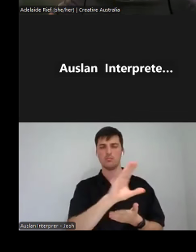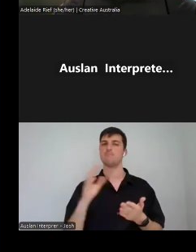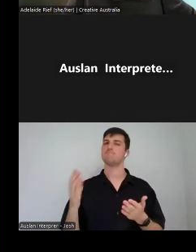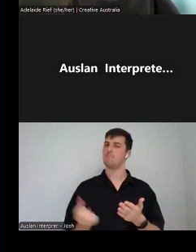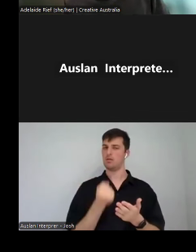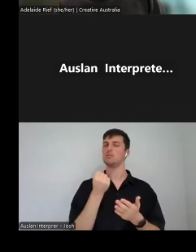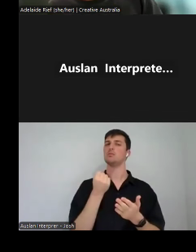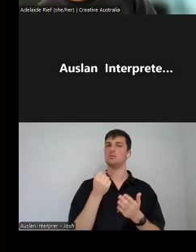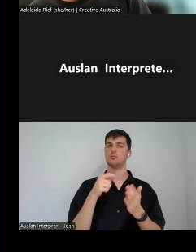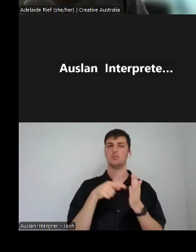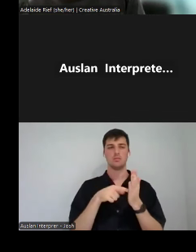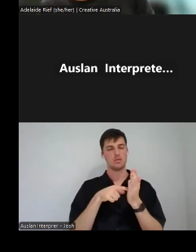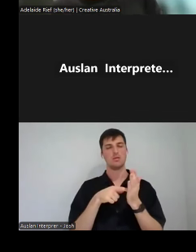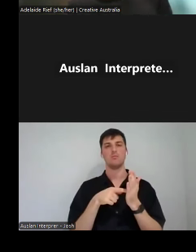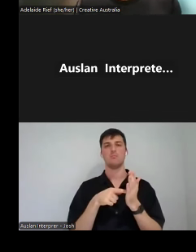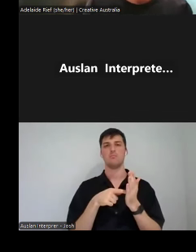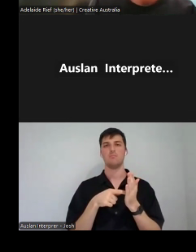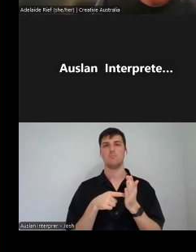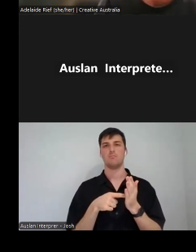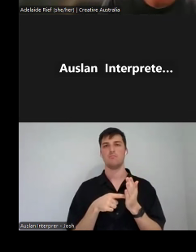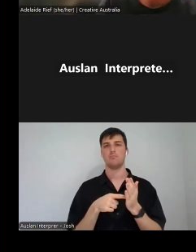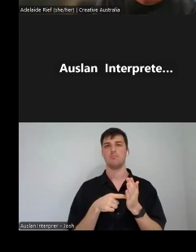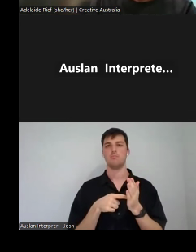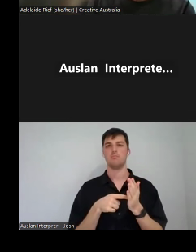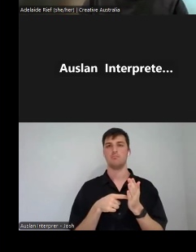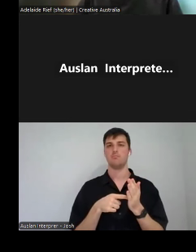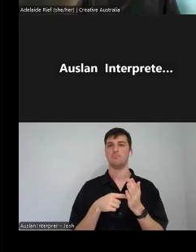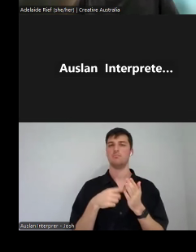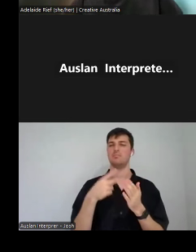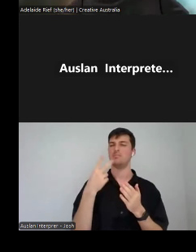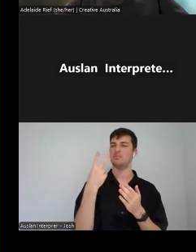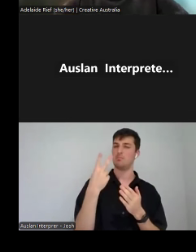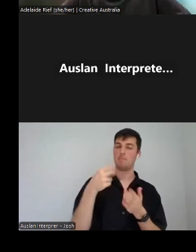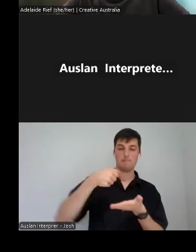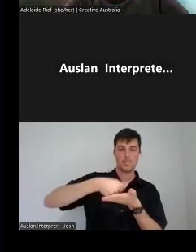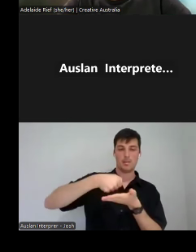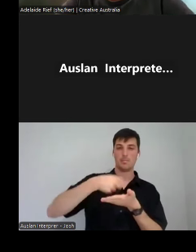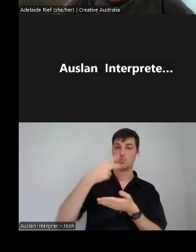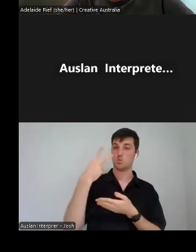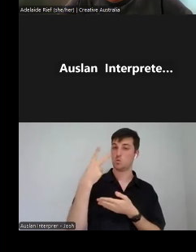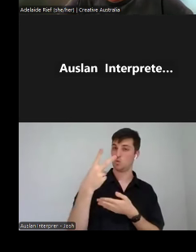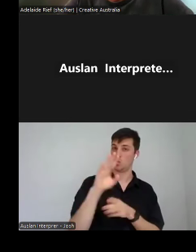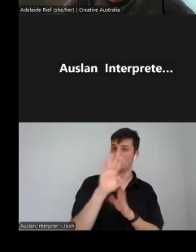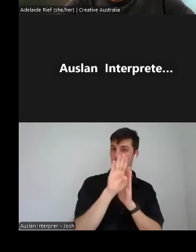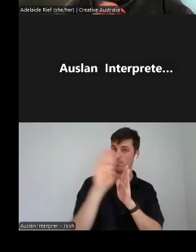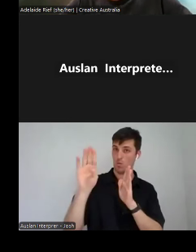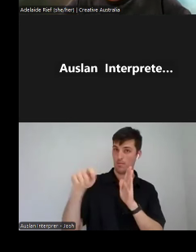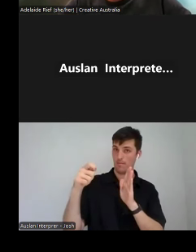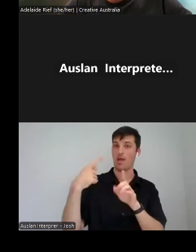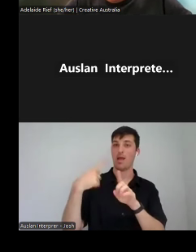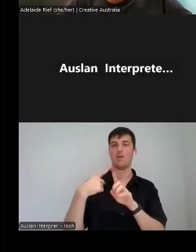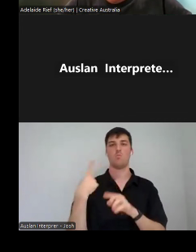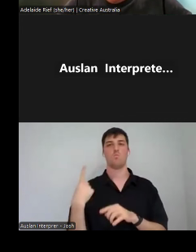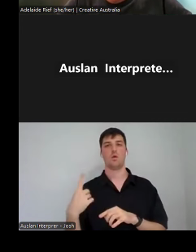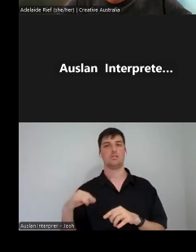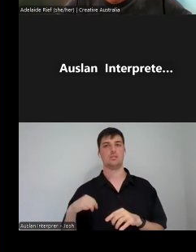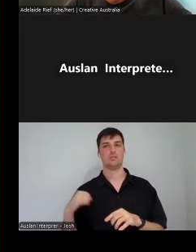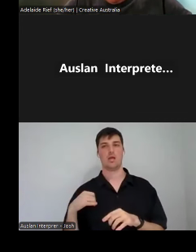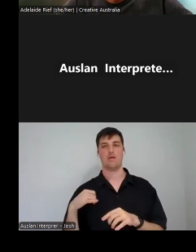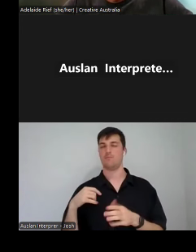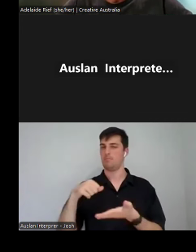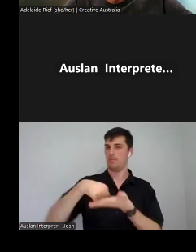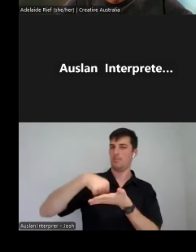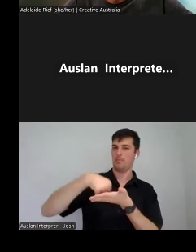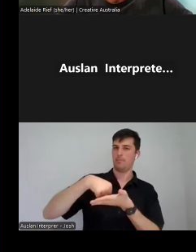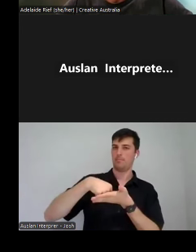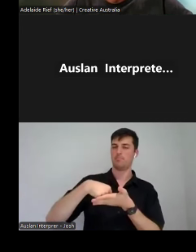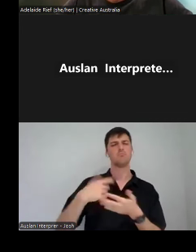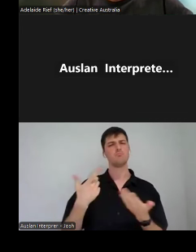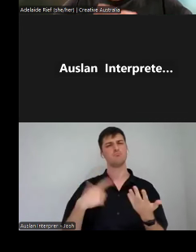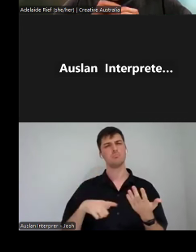is for at least two Board members and one staff member. The reason for this is that it can be